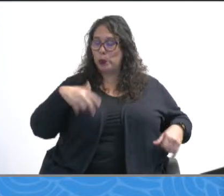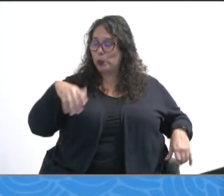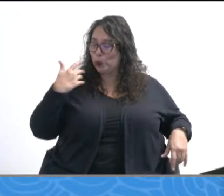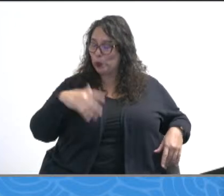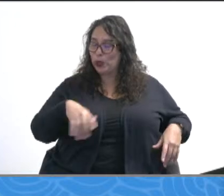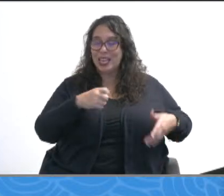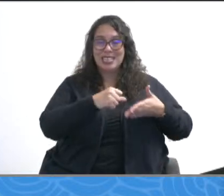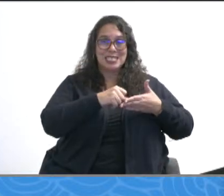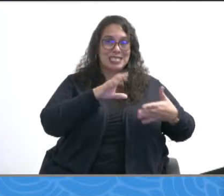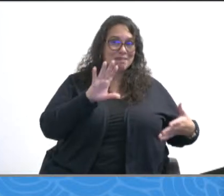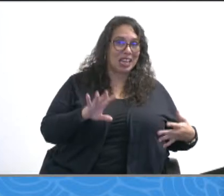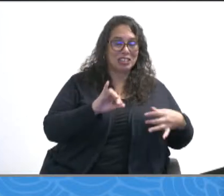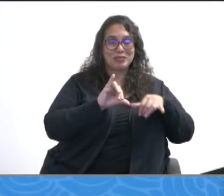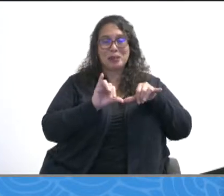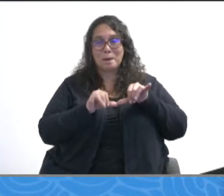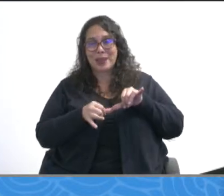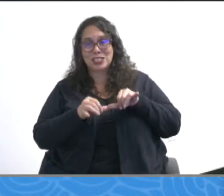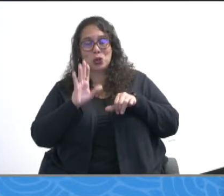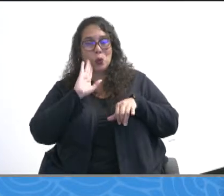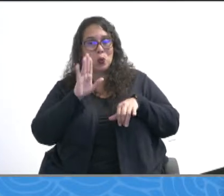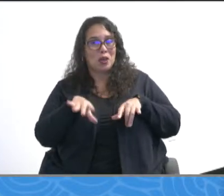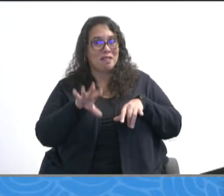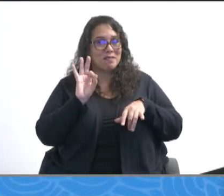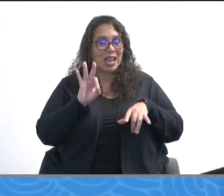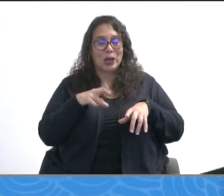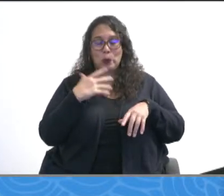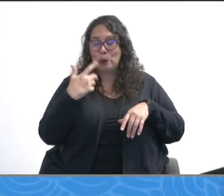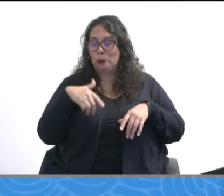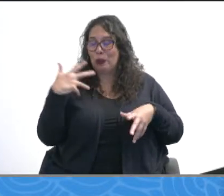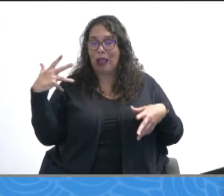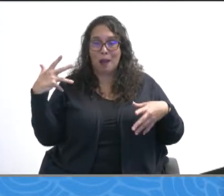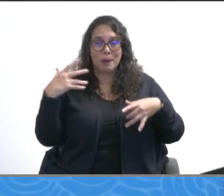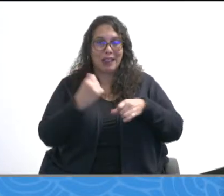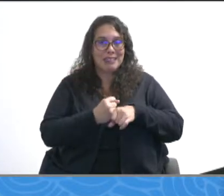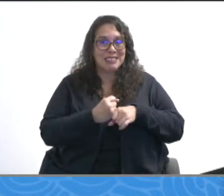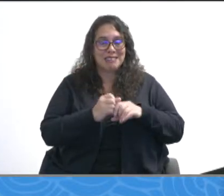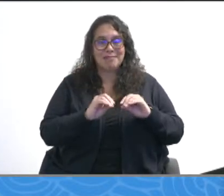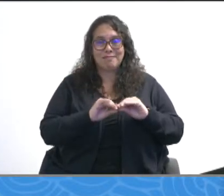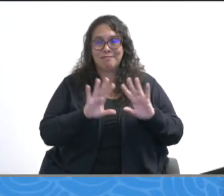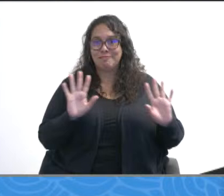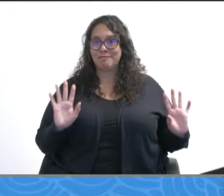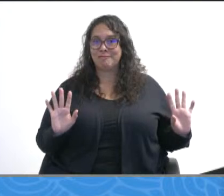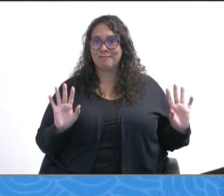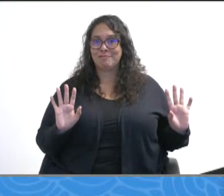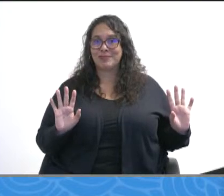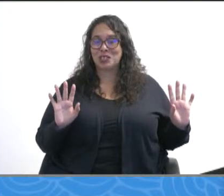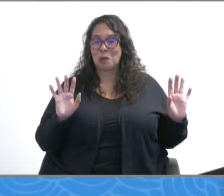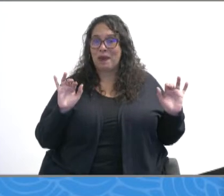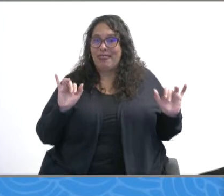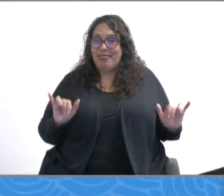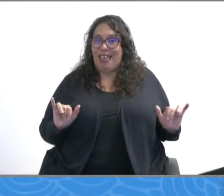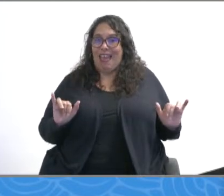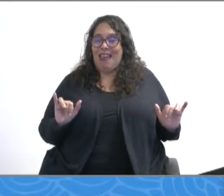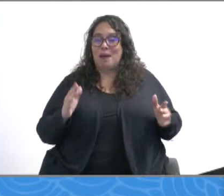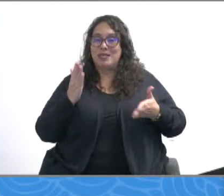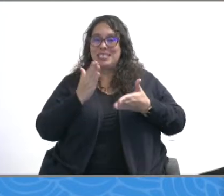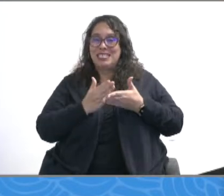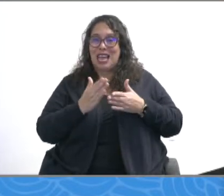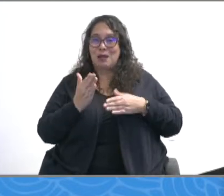You'll find it very comprehensive and very transparent. So with that, I'm gonna stop sharing my screen